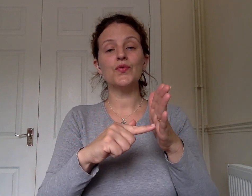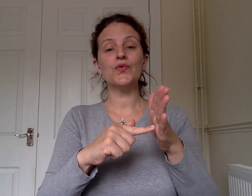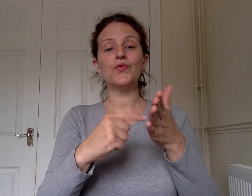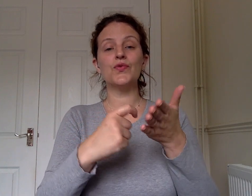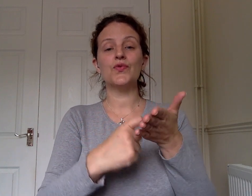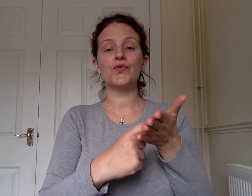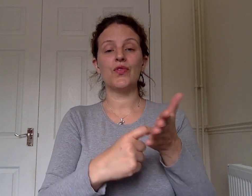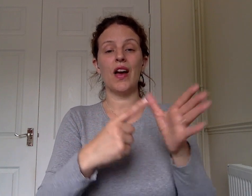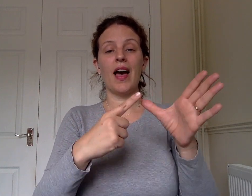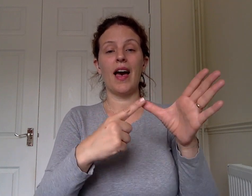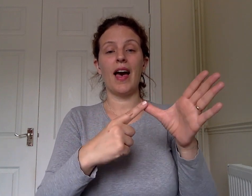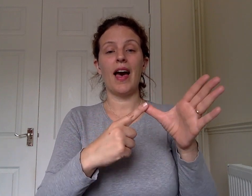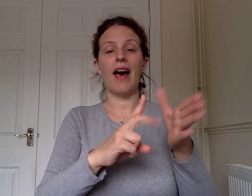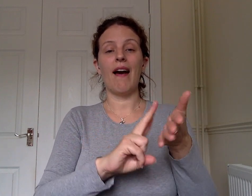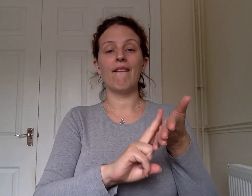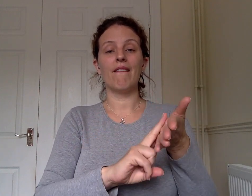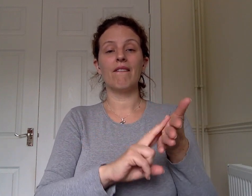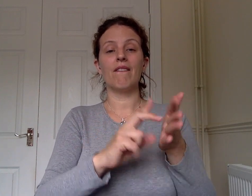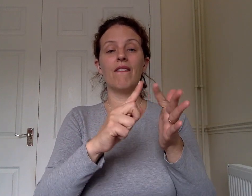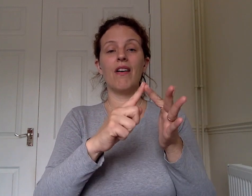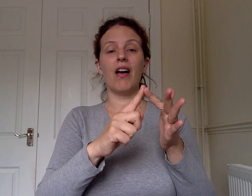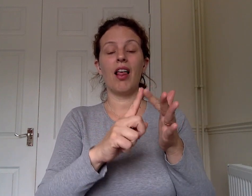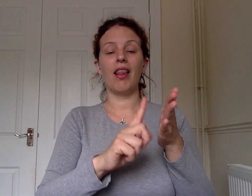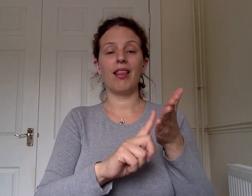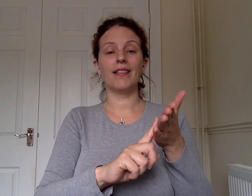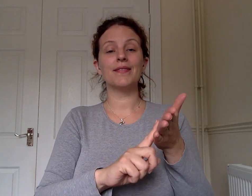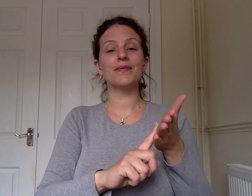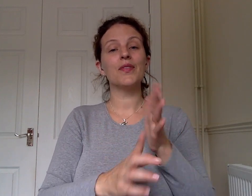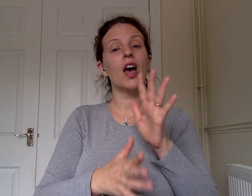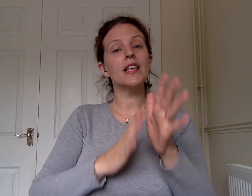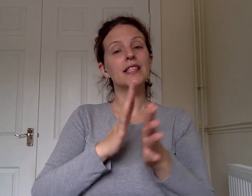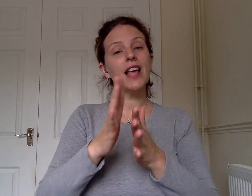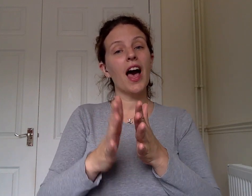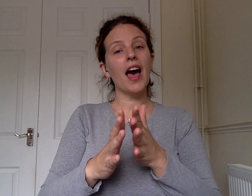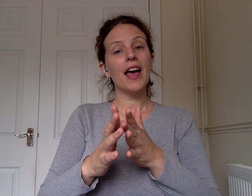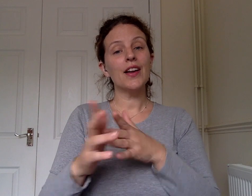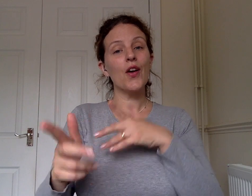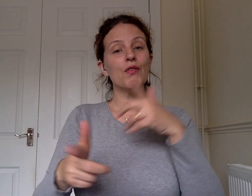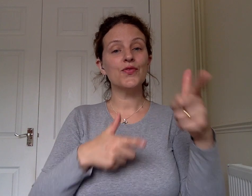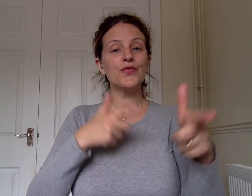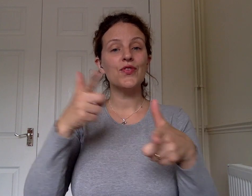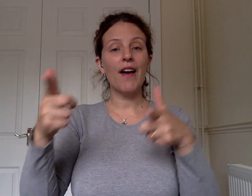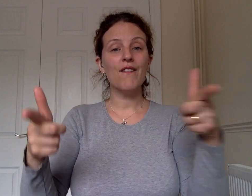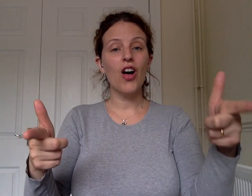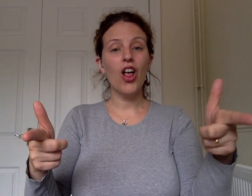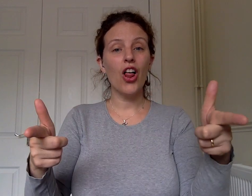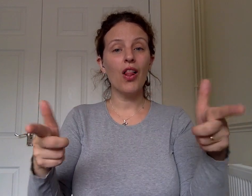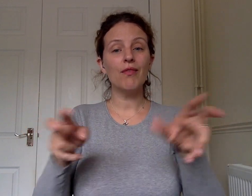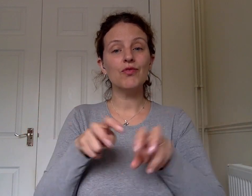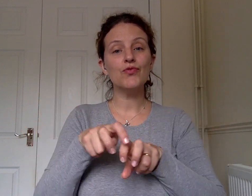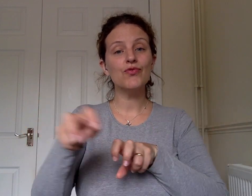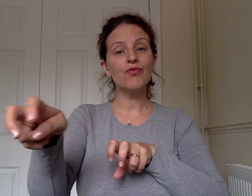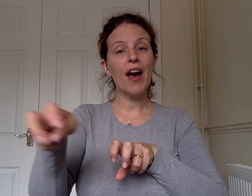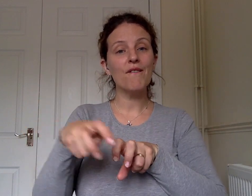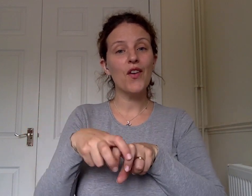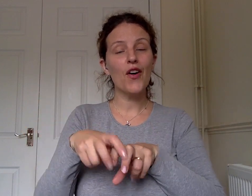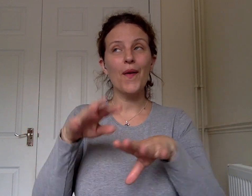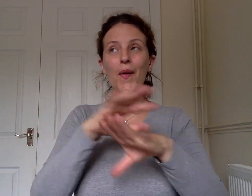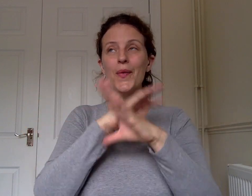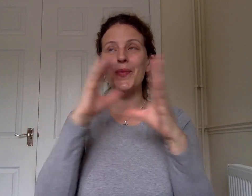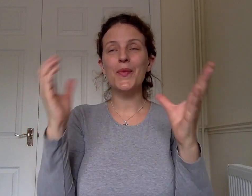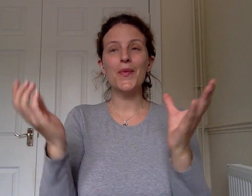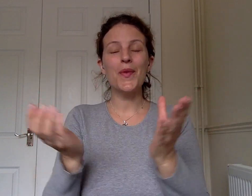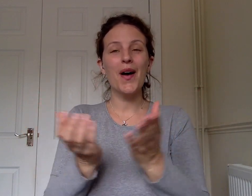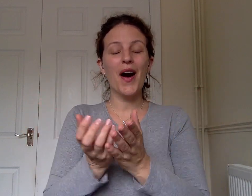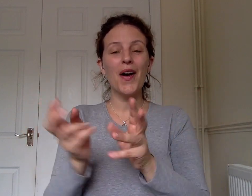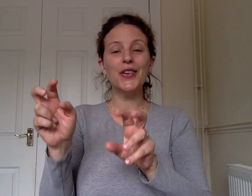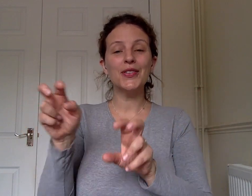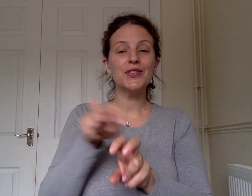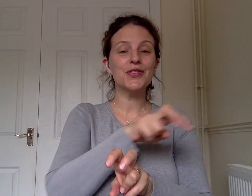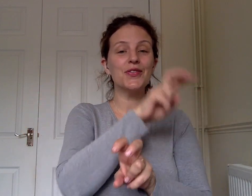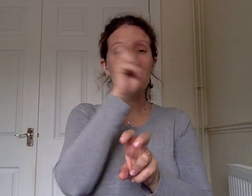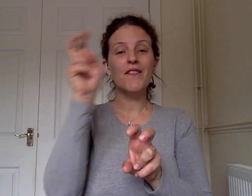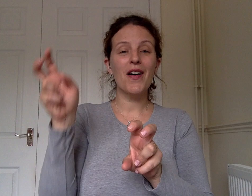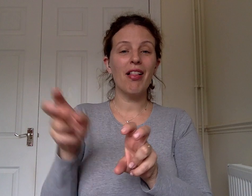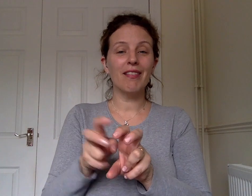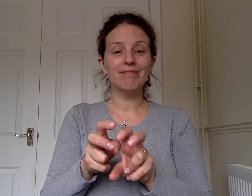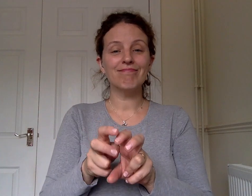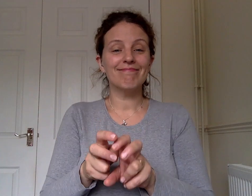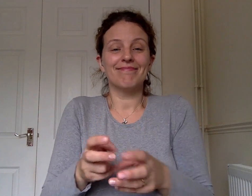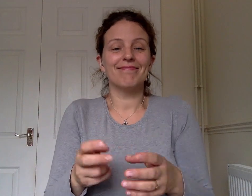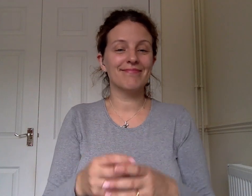Travel sign is....